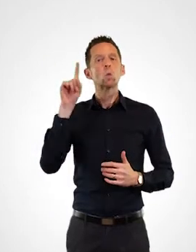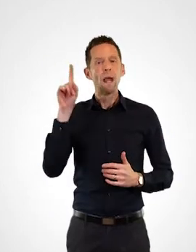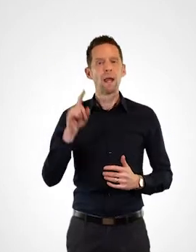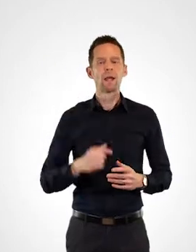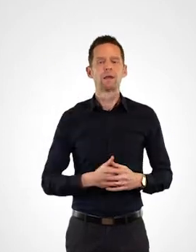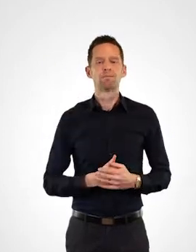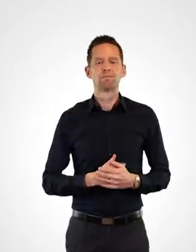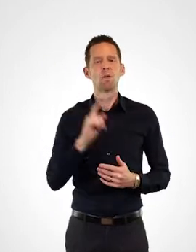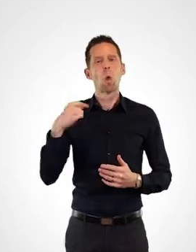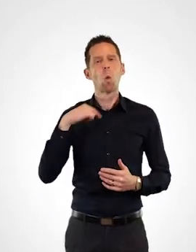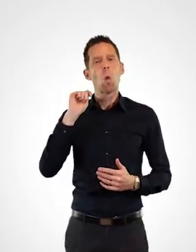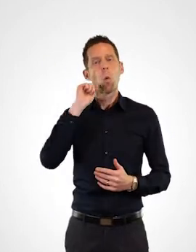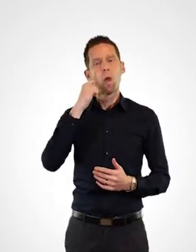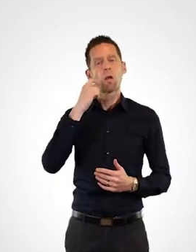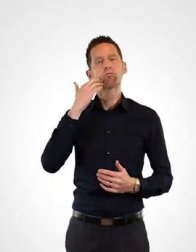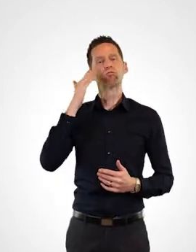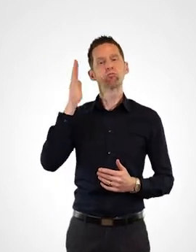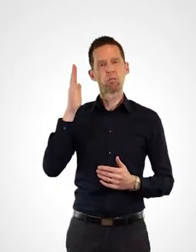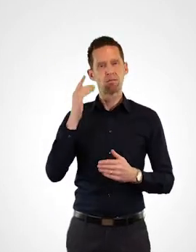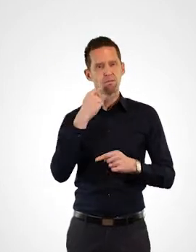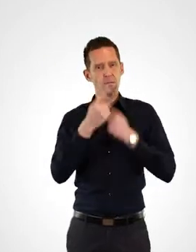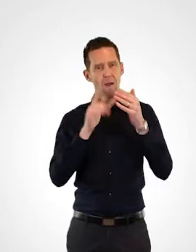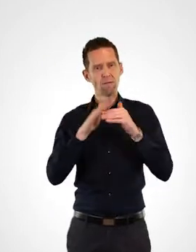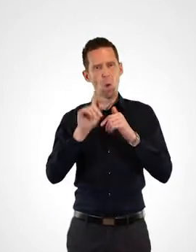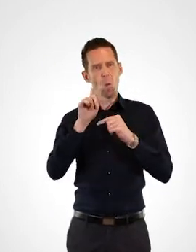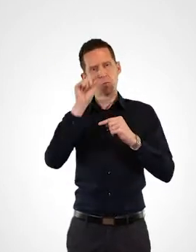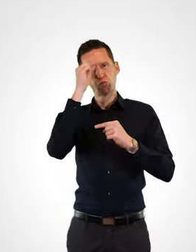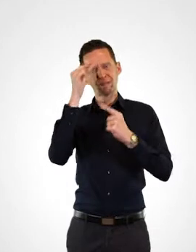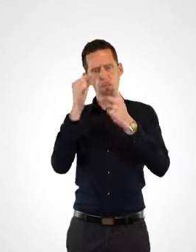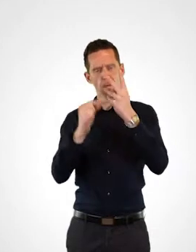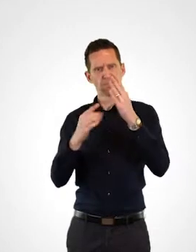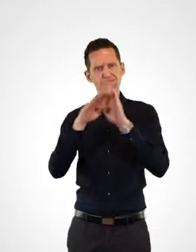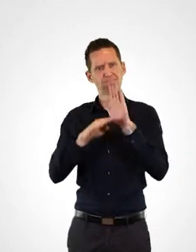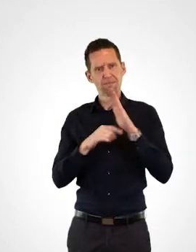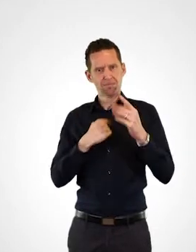What we will be doing today is actually putting the principles we talked about